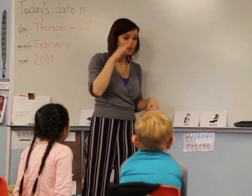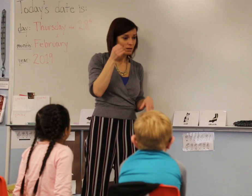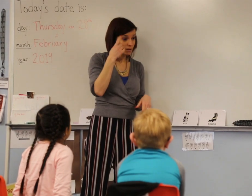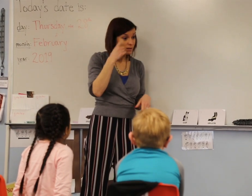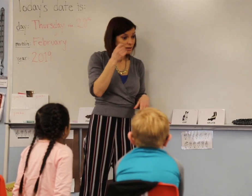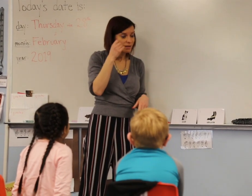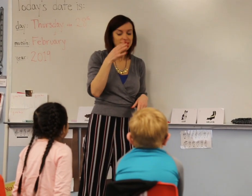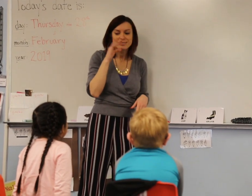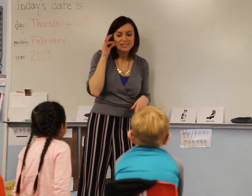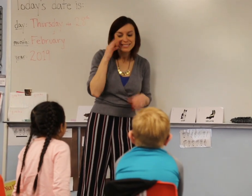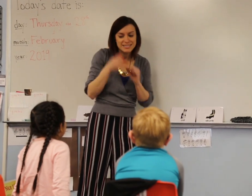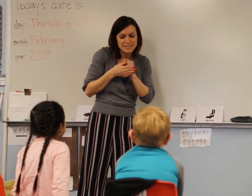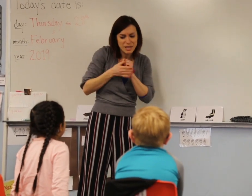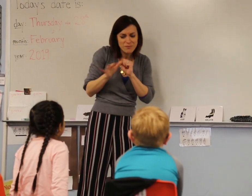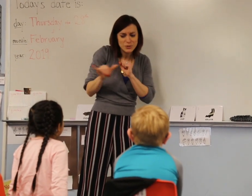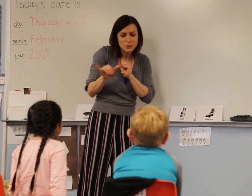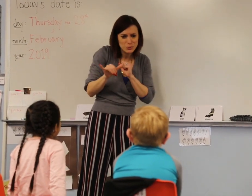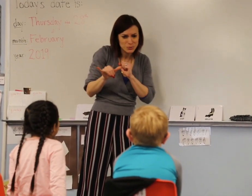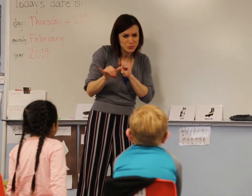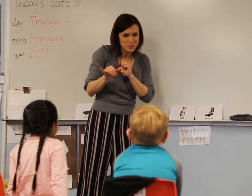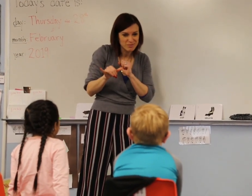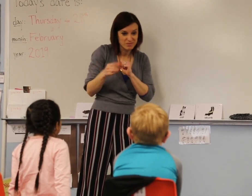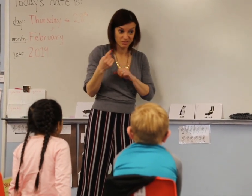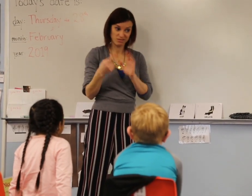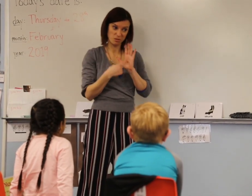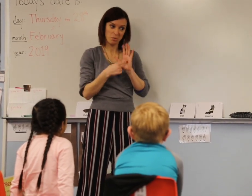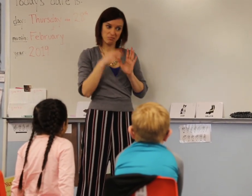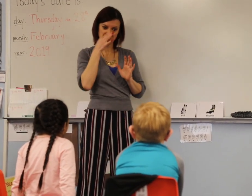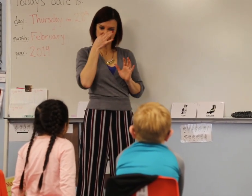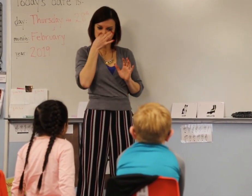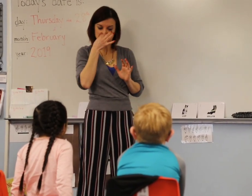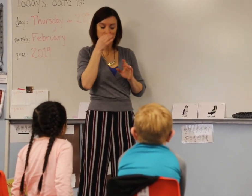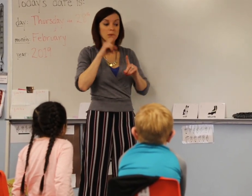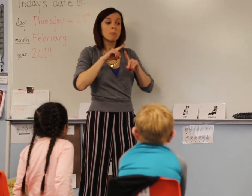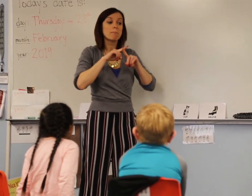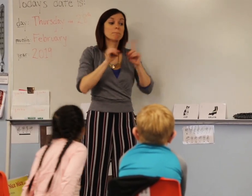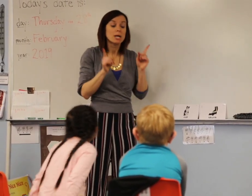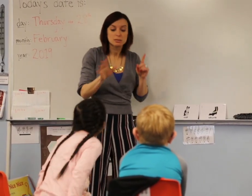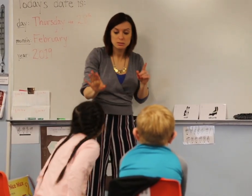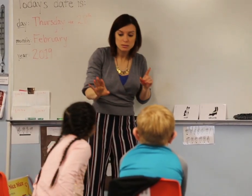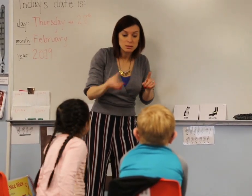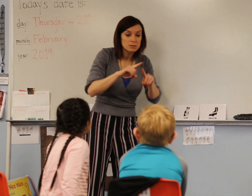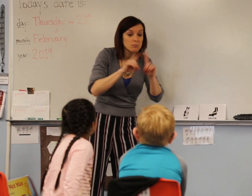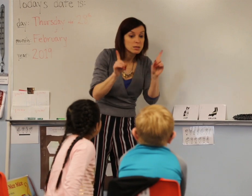services so they have gotten some language exposure in whatever language